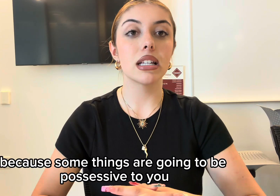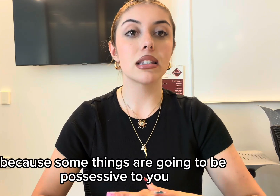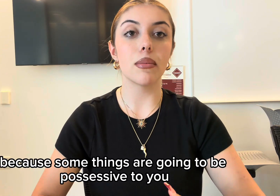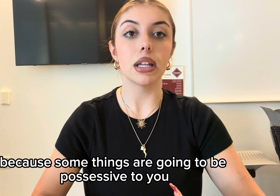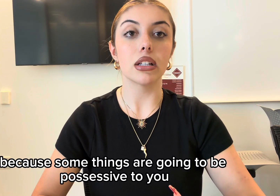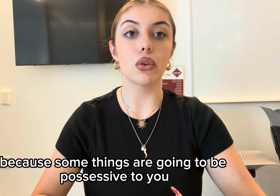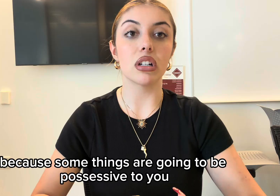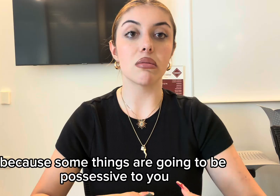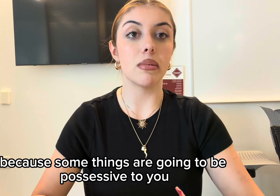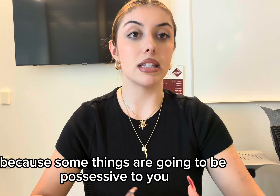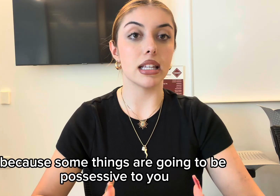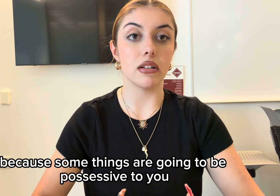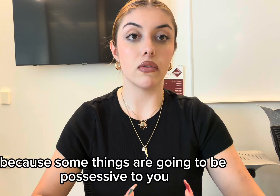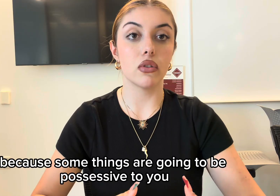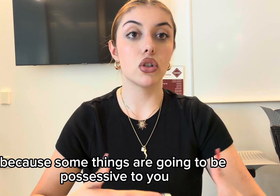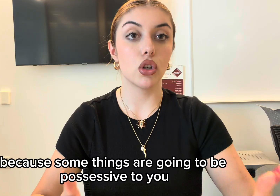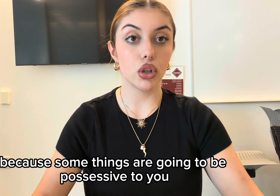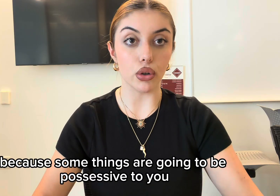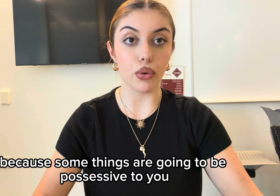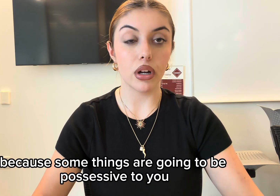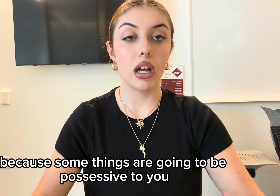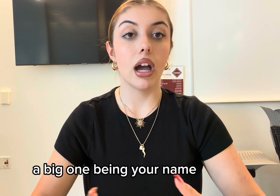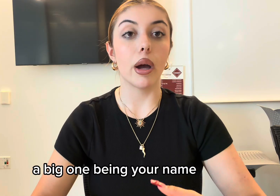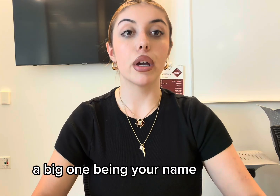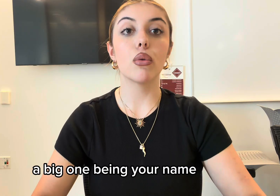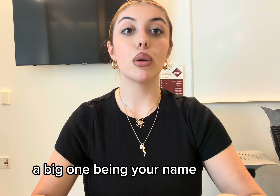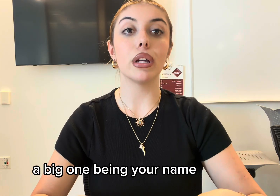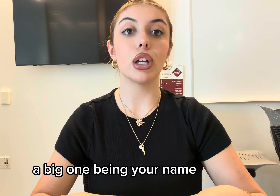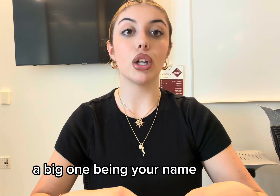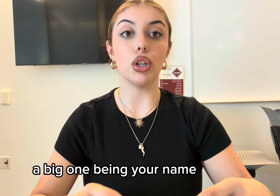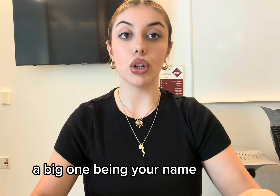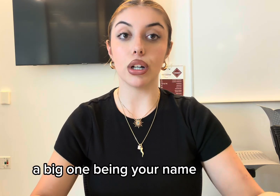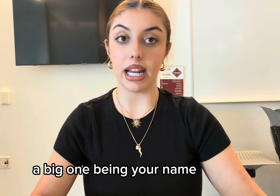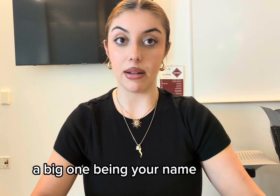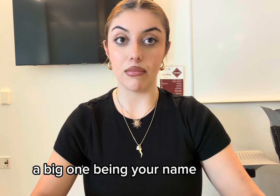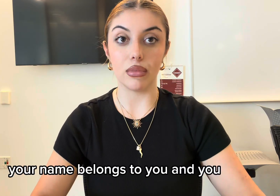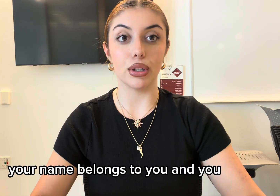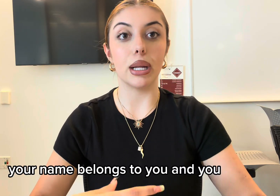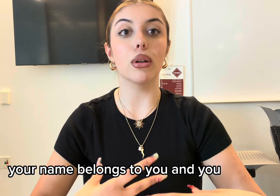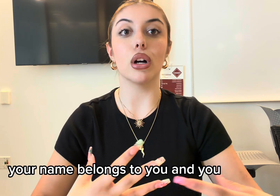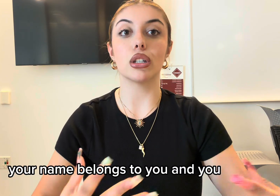because some things are going to be possessive to you. A big one being your name. Your name belongs